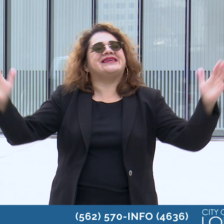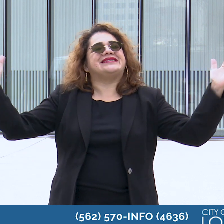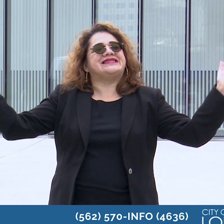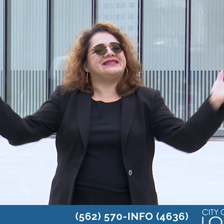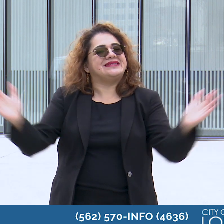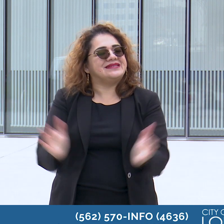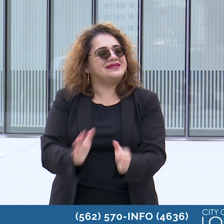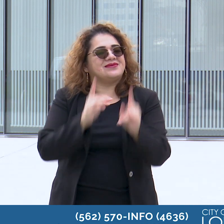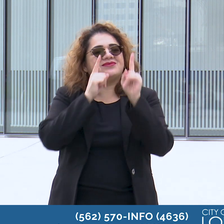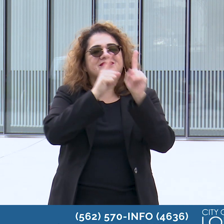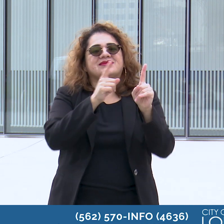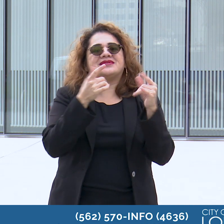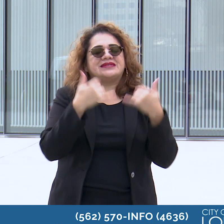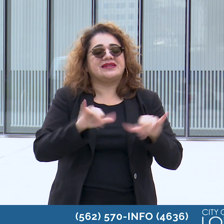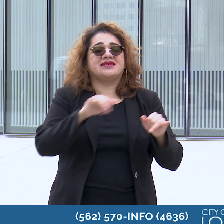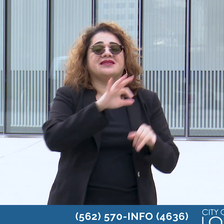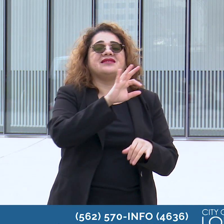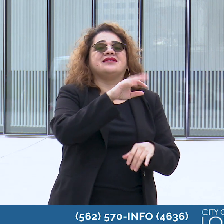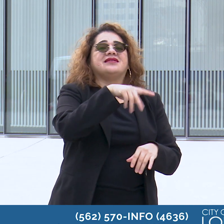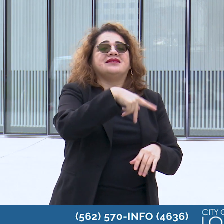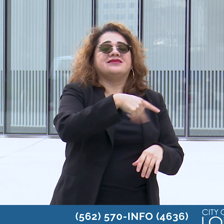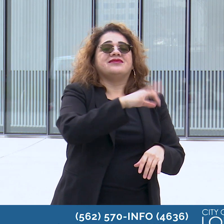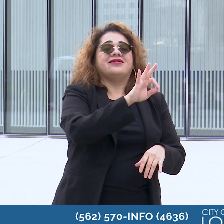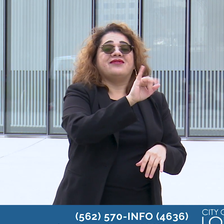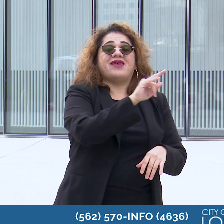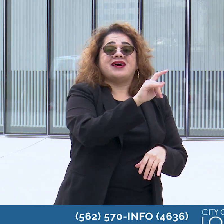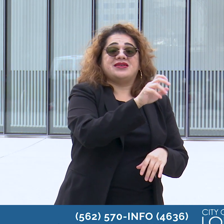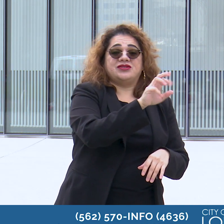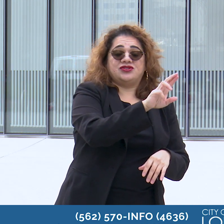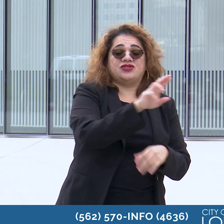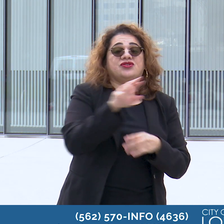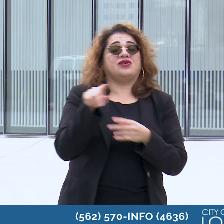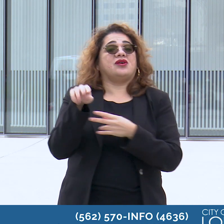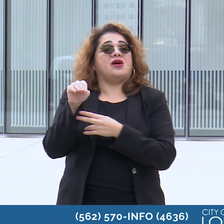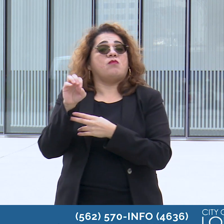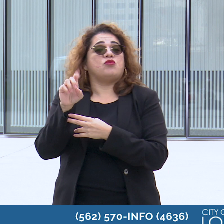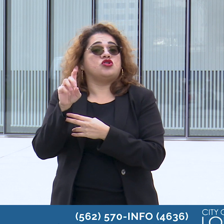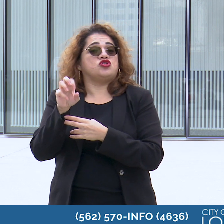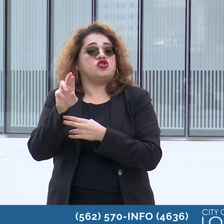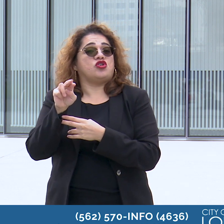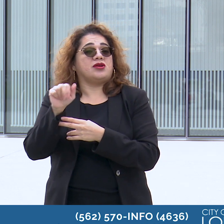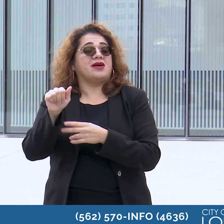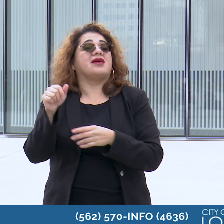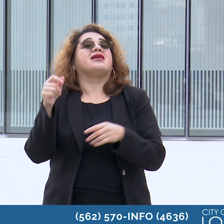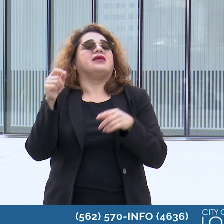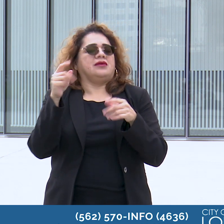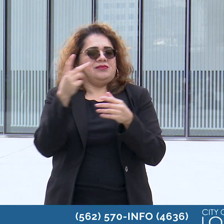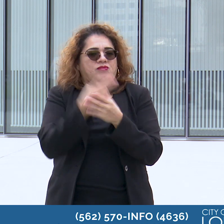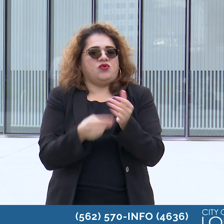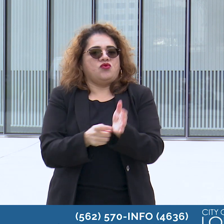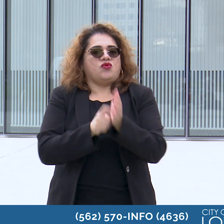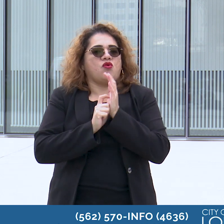As both the Pfizer and Moderna vaccine require two doses, 21 to 28 days apart, to maximize